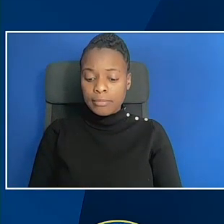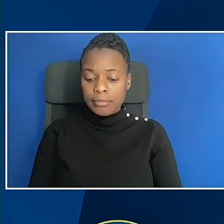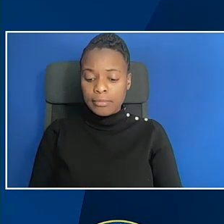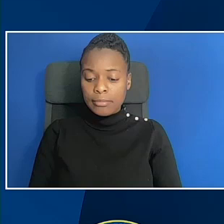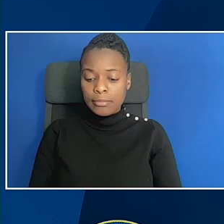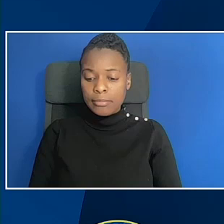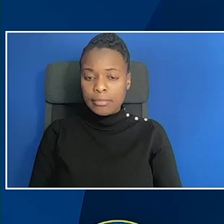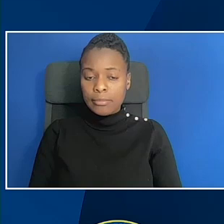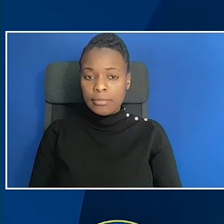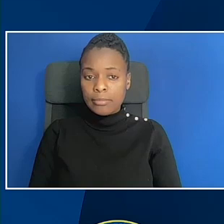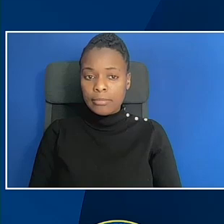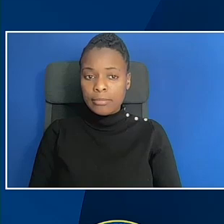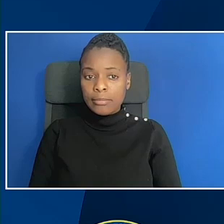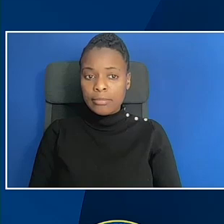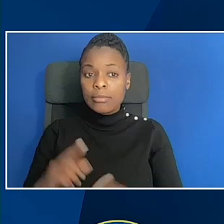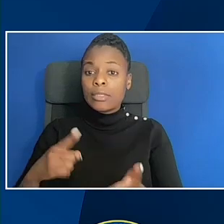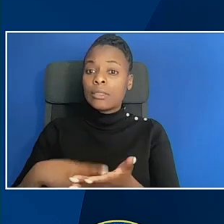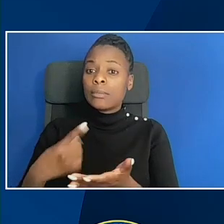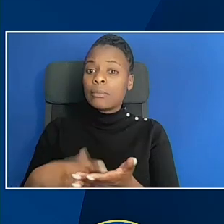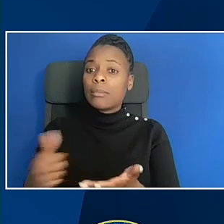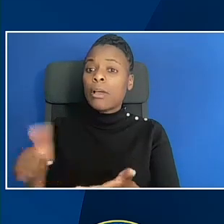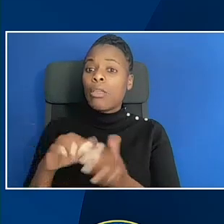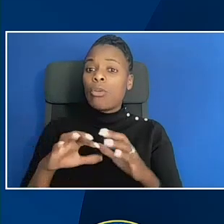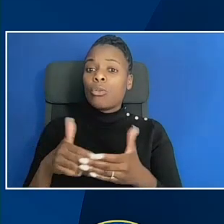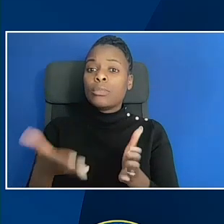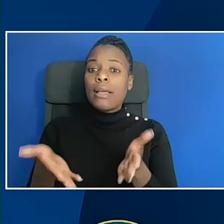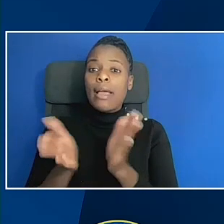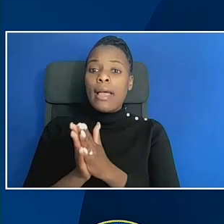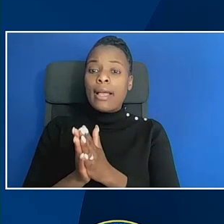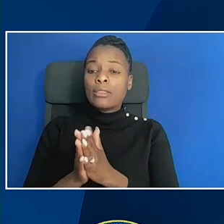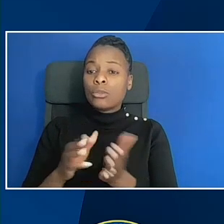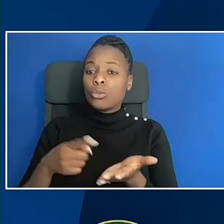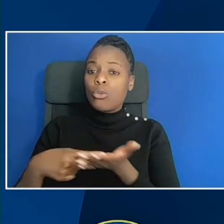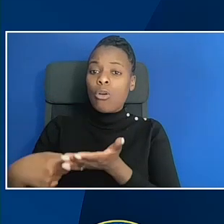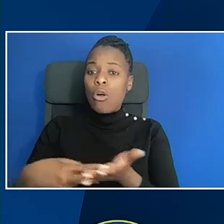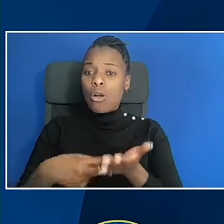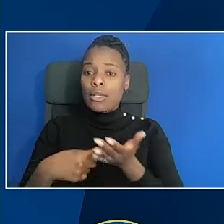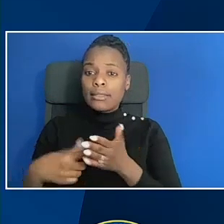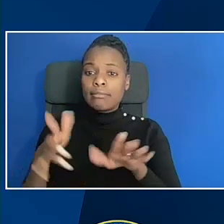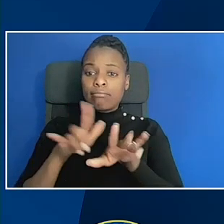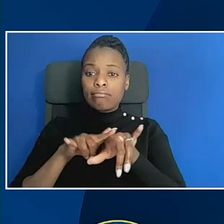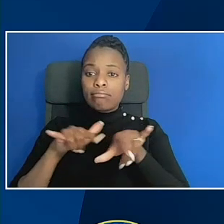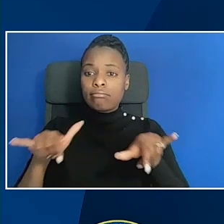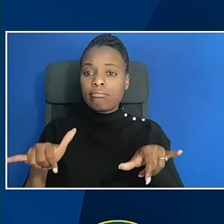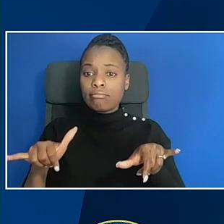Sometimes other groups will ask to caucus during that time period, which is not the